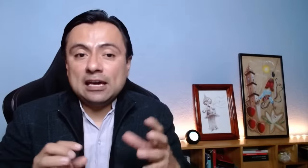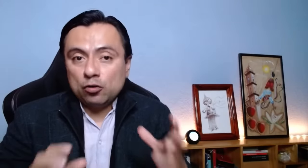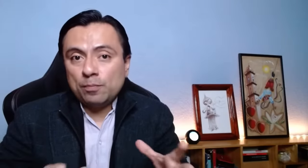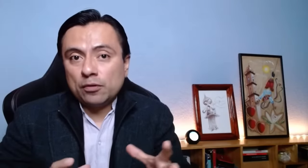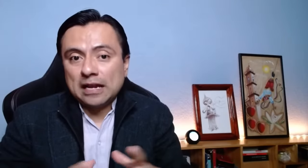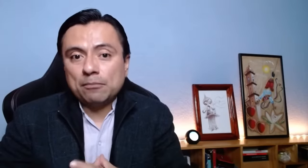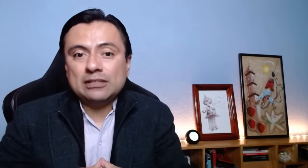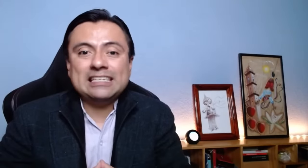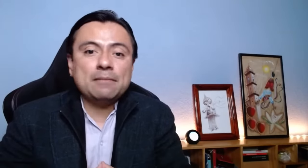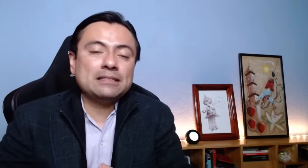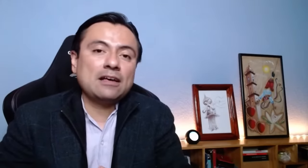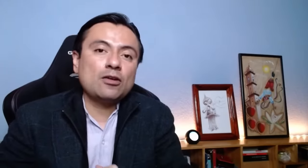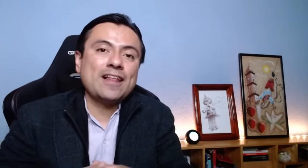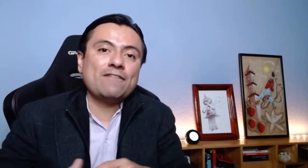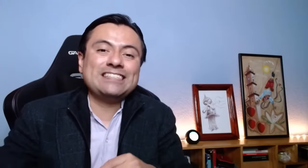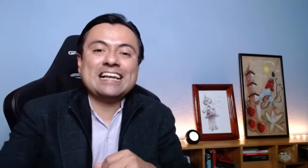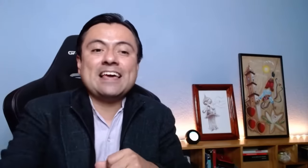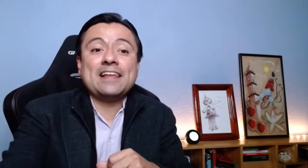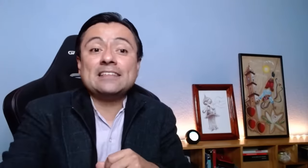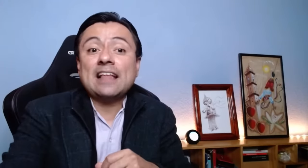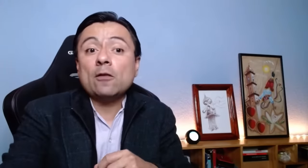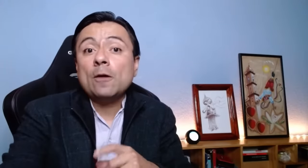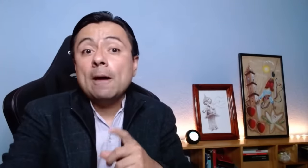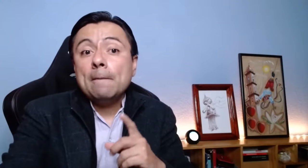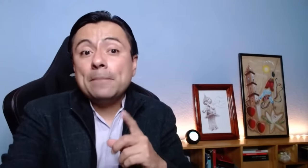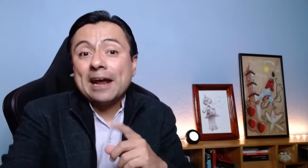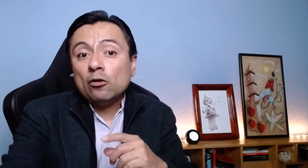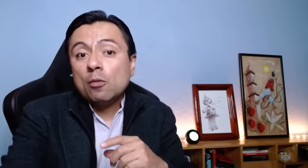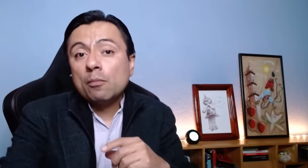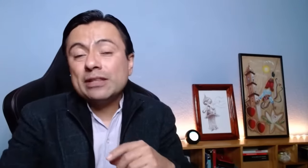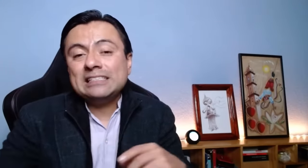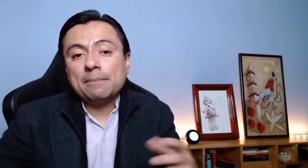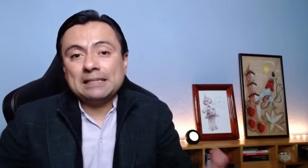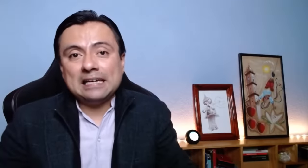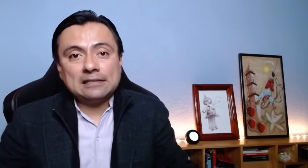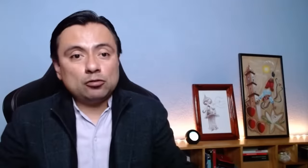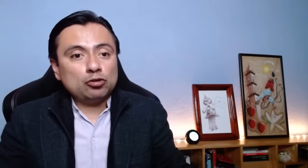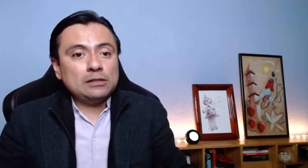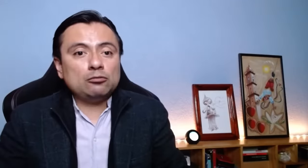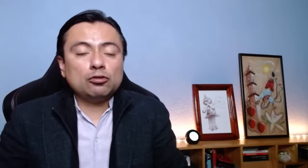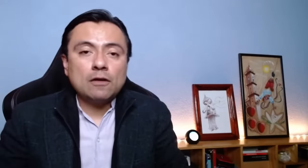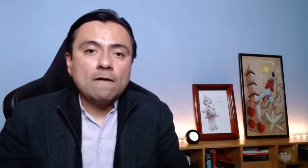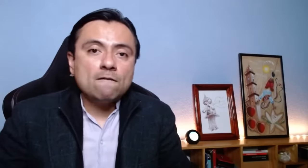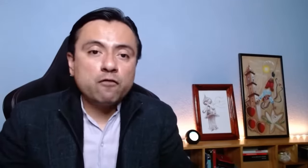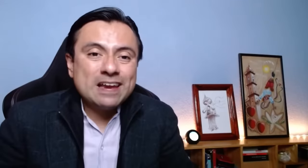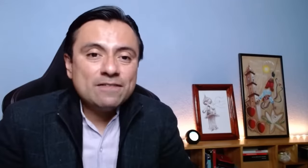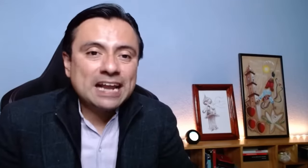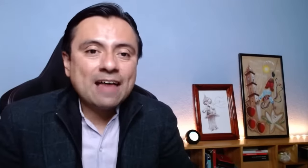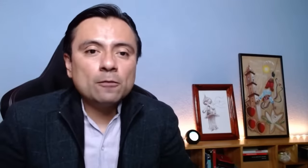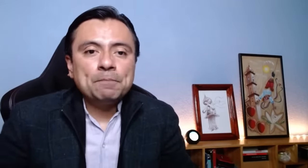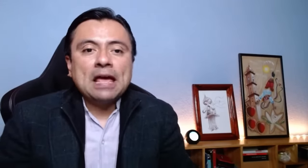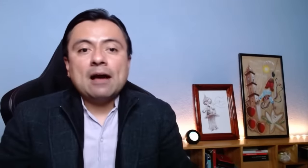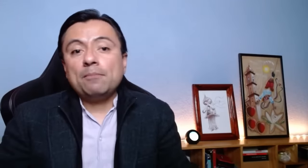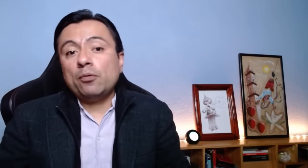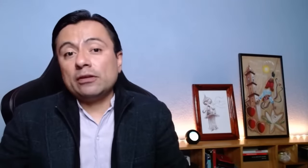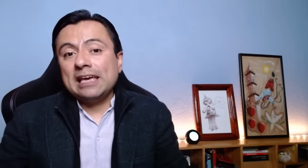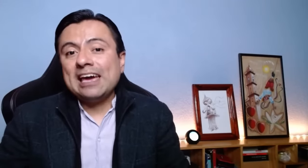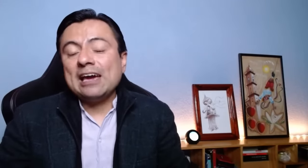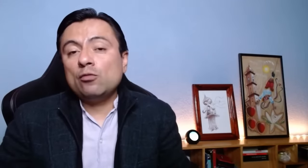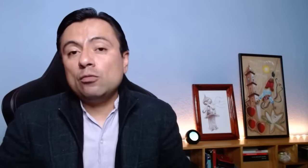have killed a boss this group of the investigative police of the prosecutor's office of the State but as you could appreciate